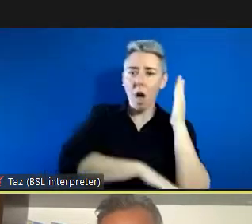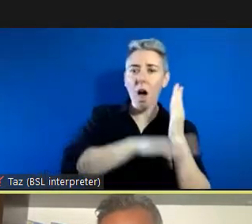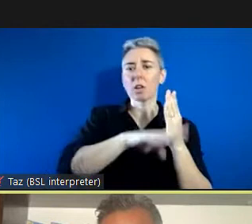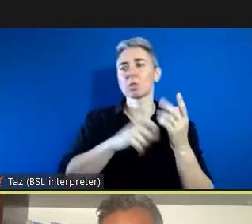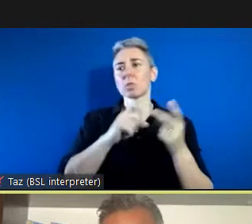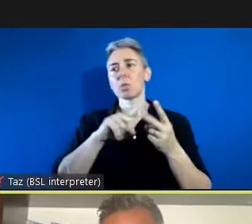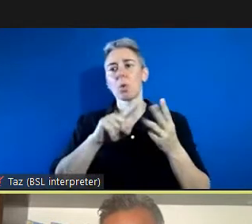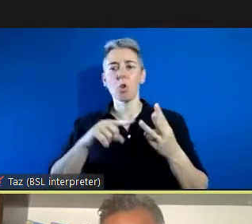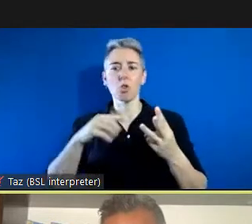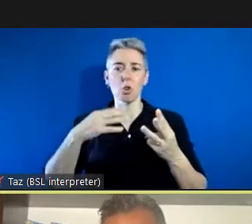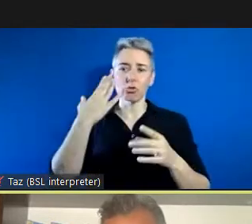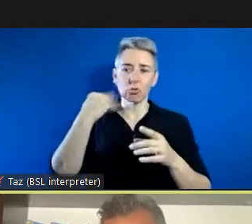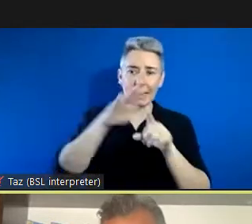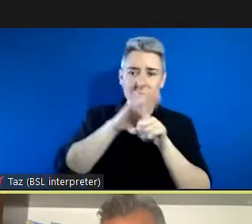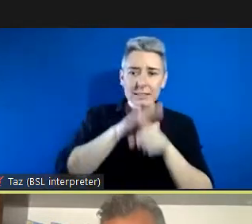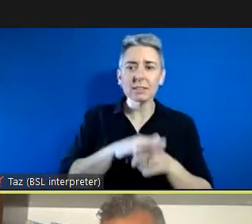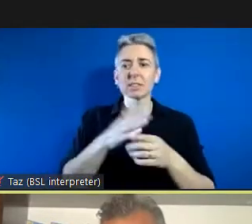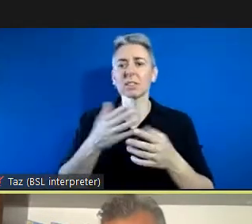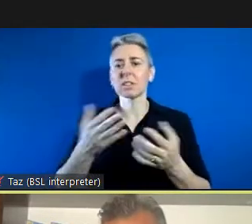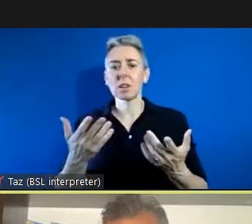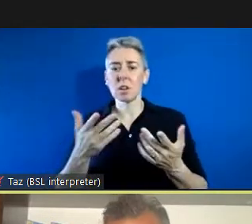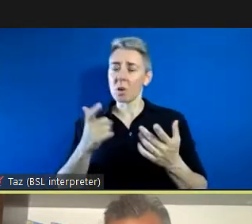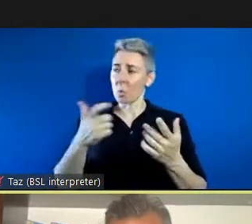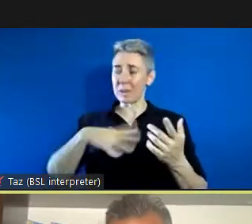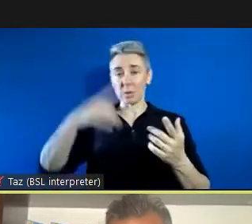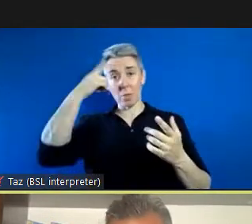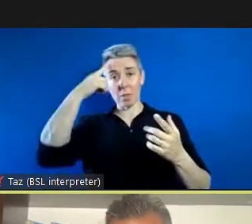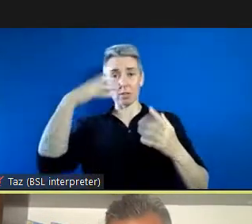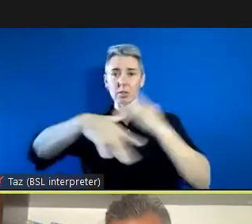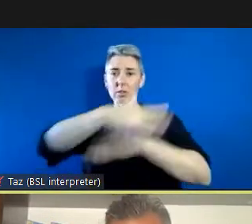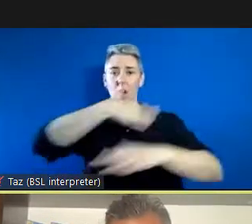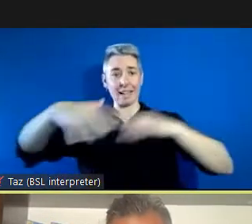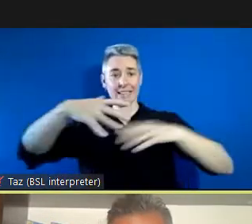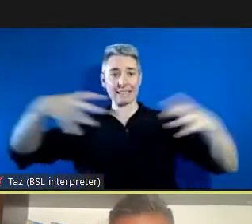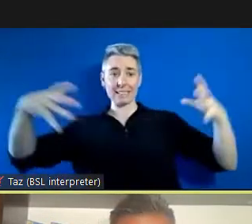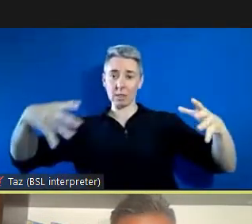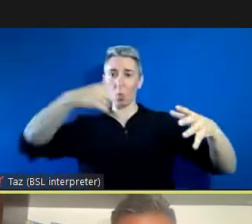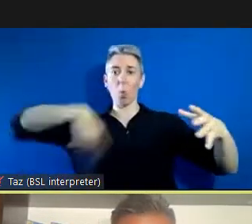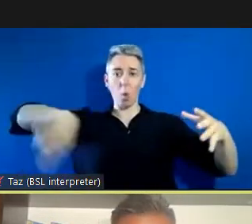will of a civil society that we're all deeply connected to. So it's questions I'm going to